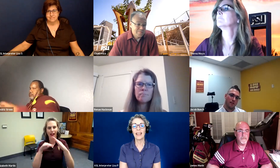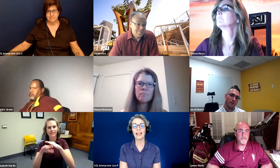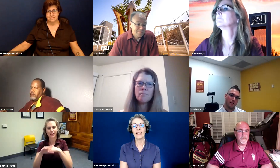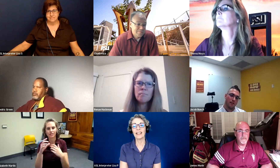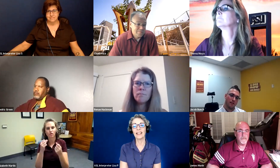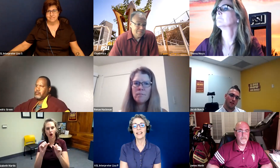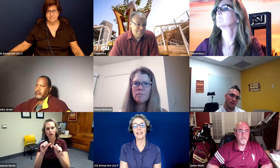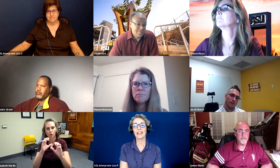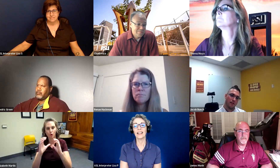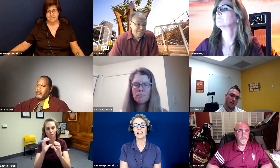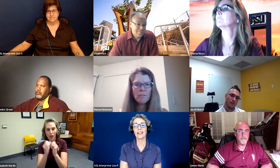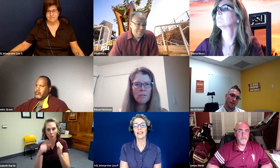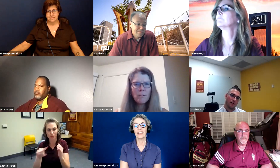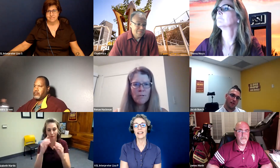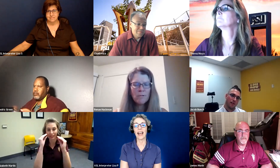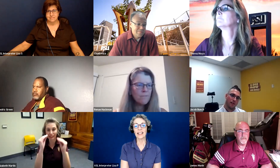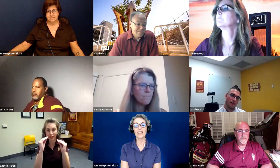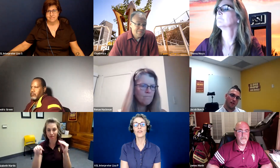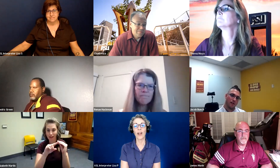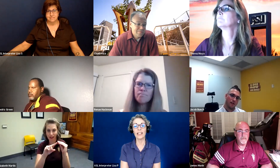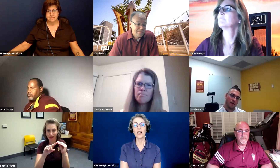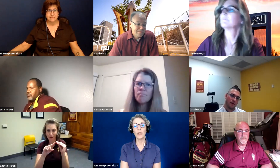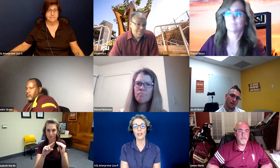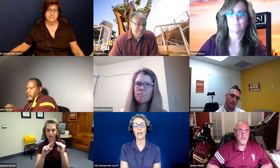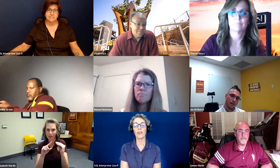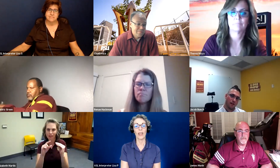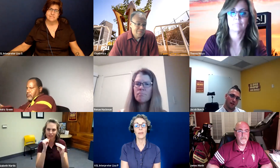and access of trying to communicate with them